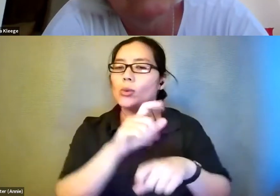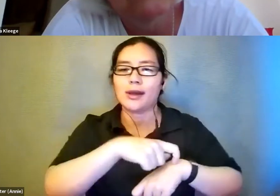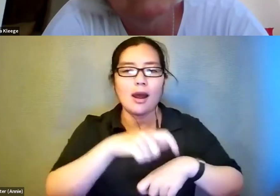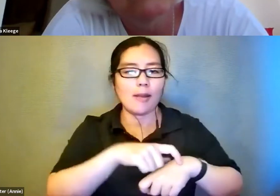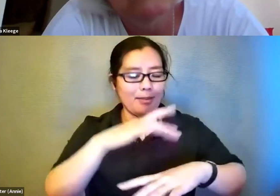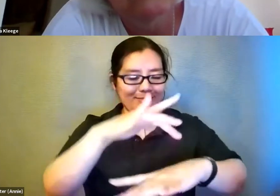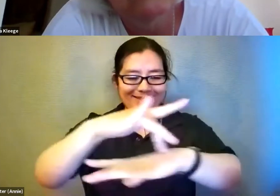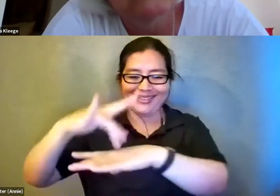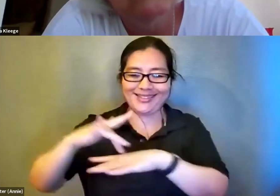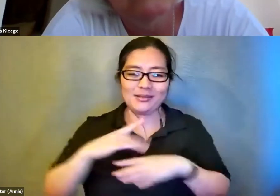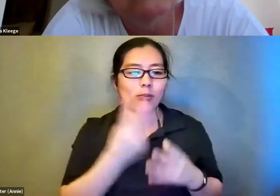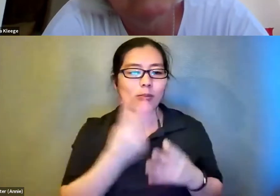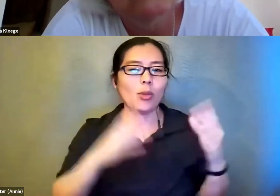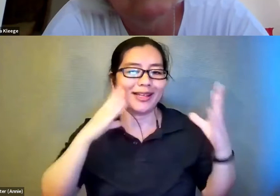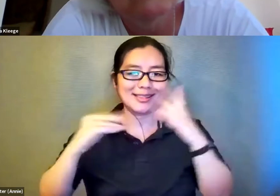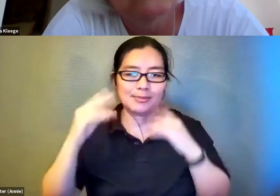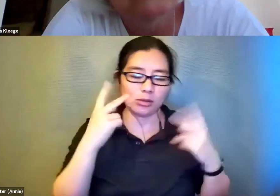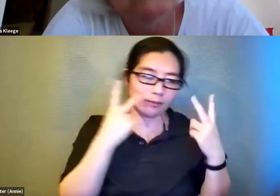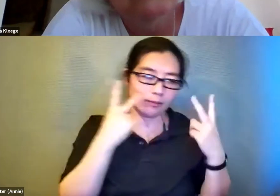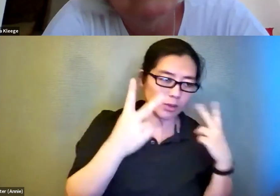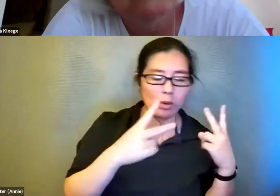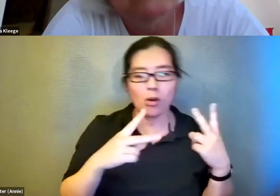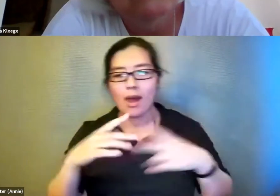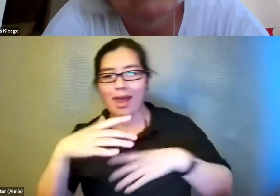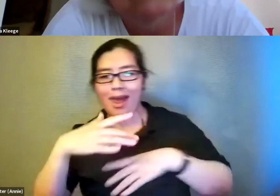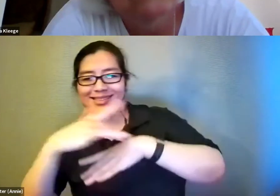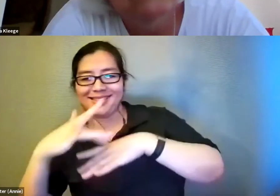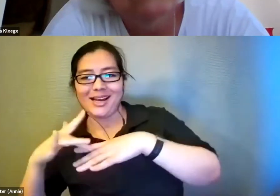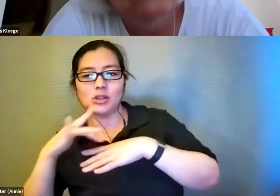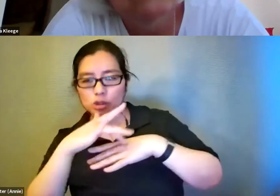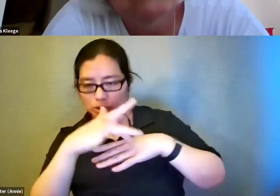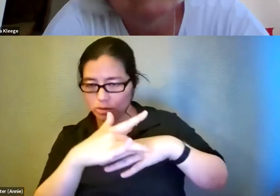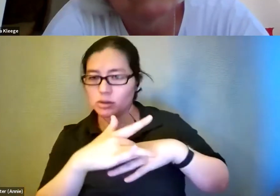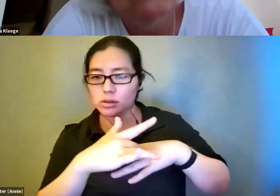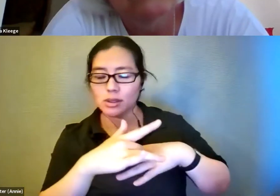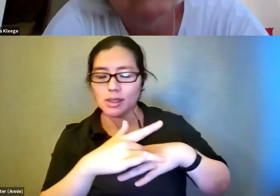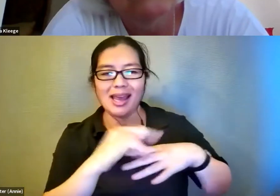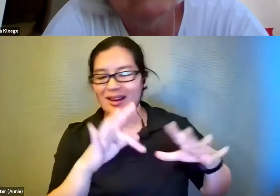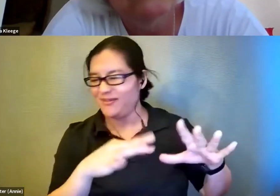making sure that it keeps reading easily. If it's not reading for me easily, it's not going to